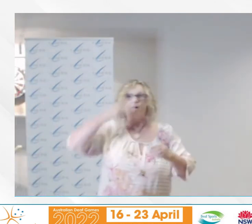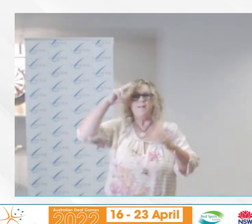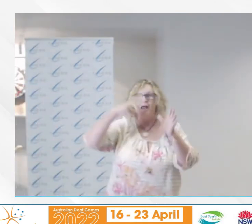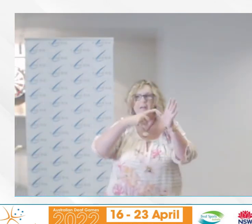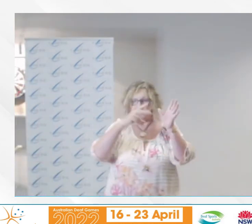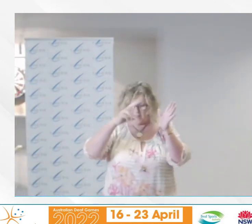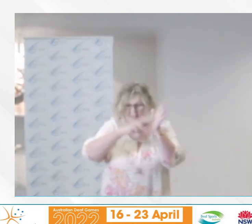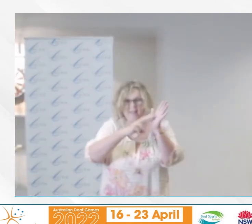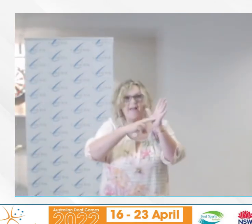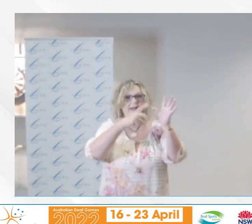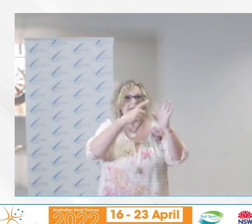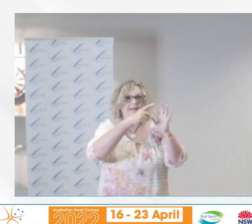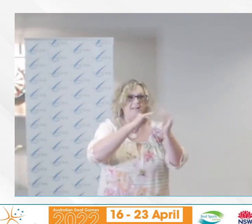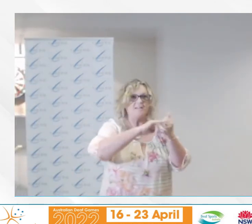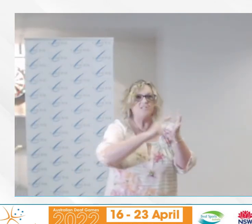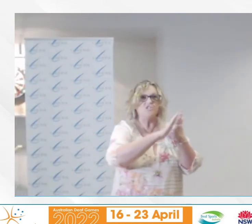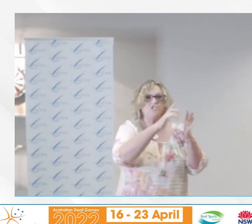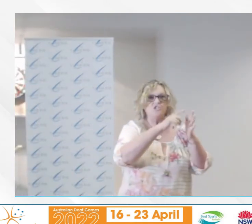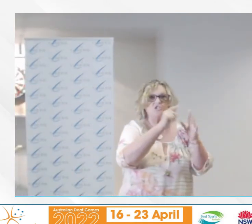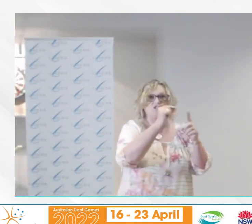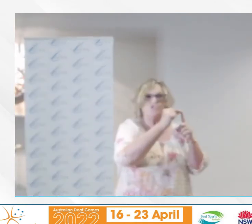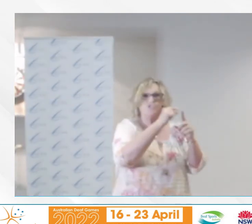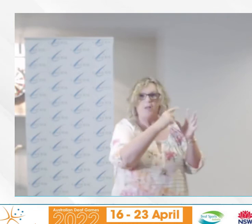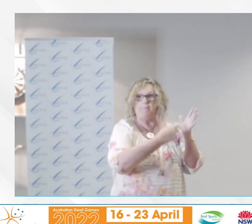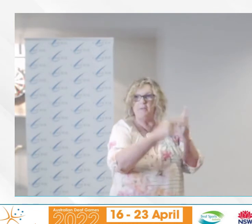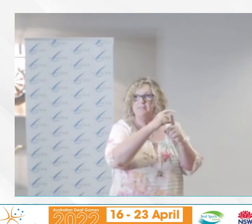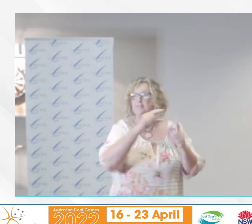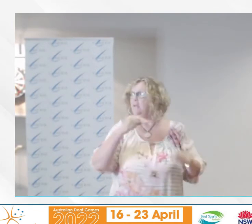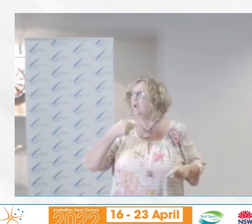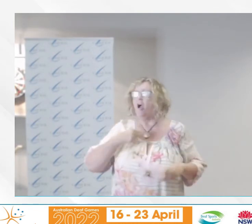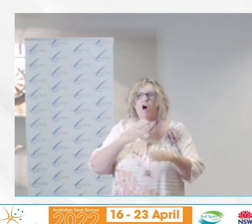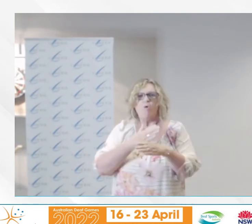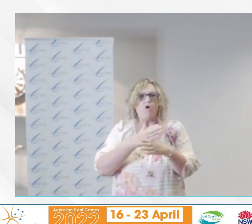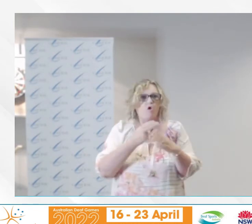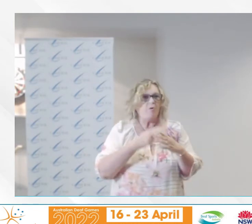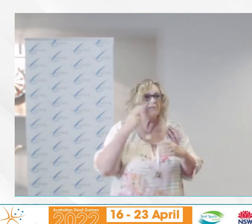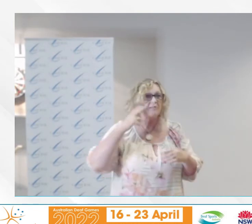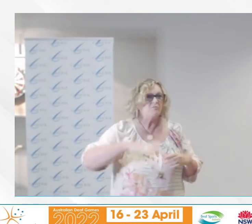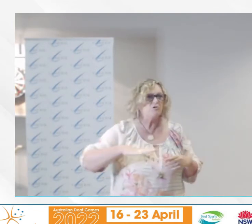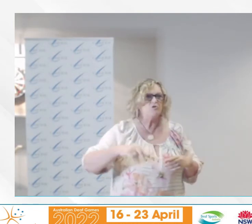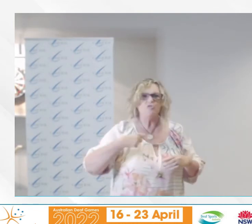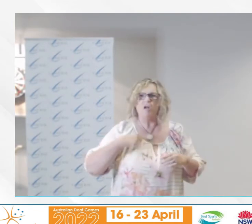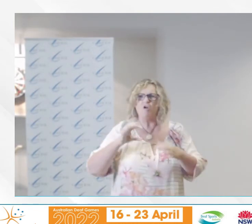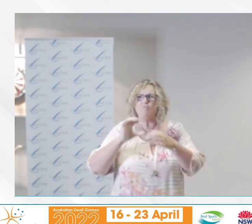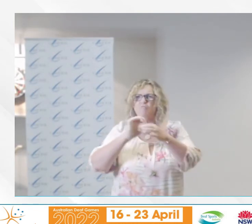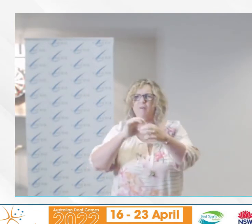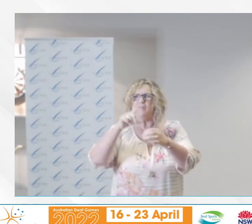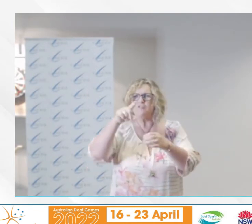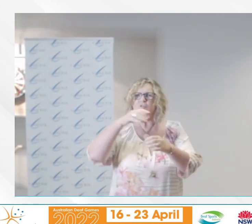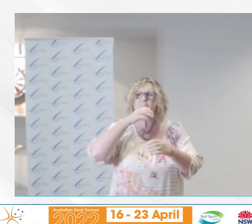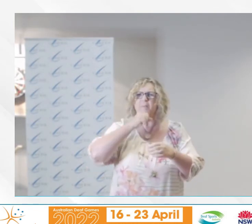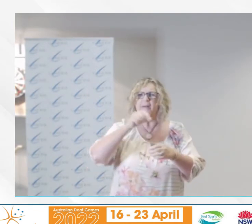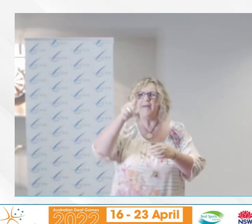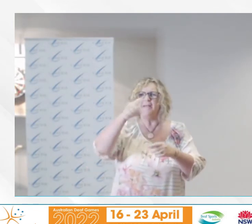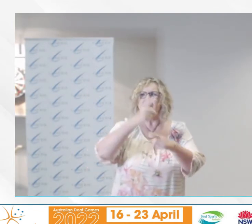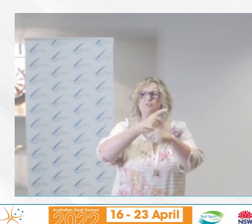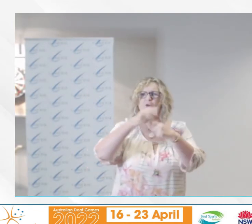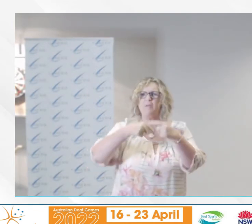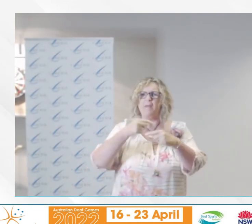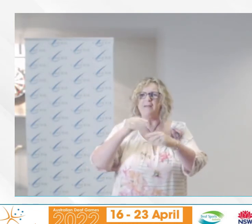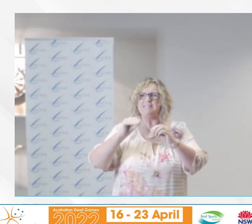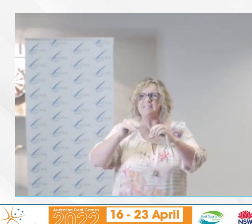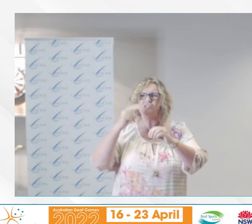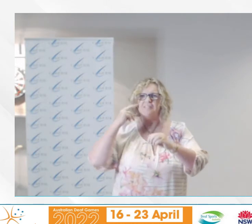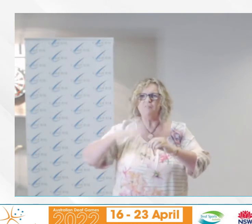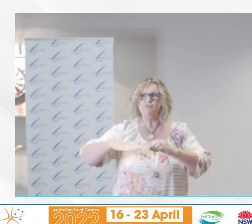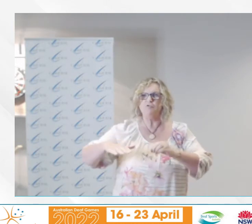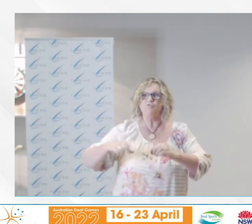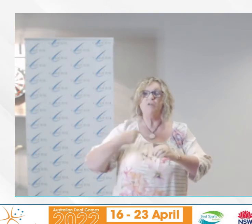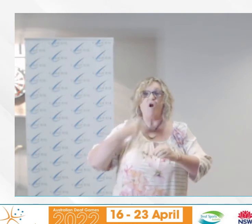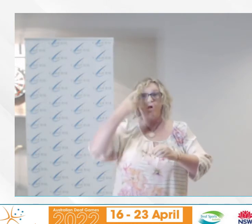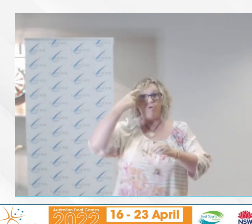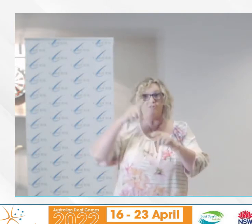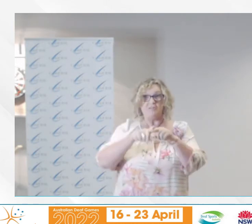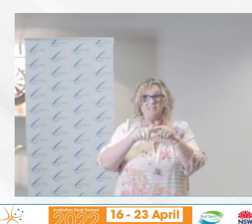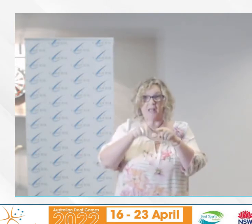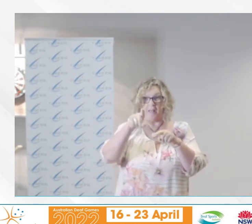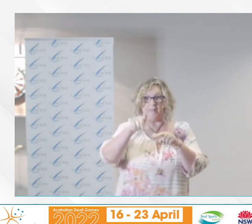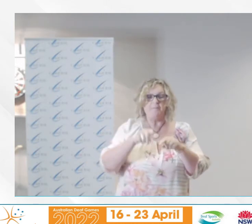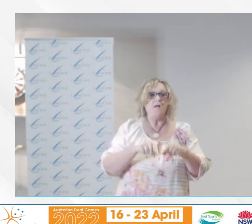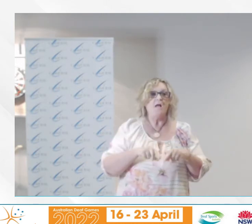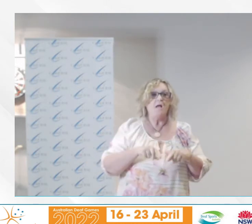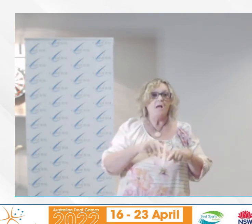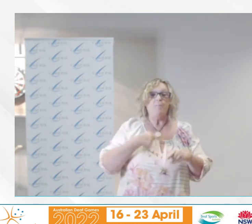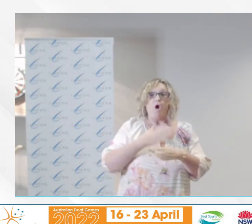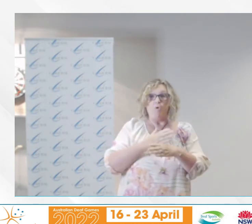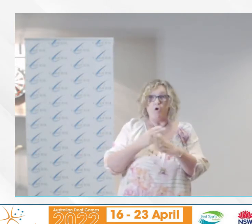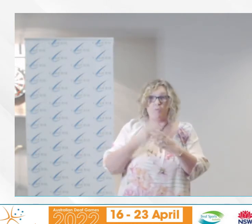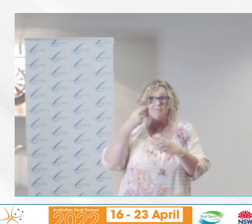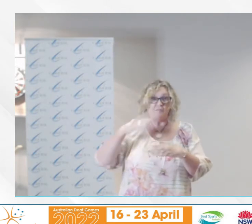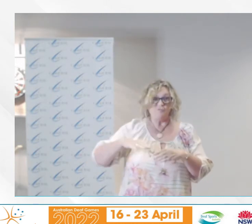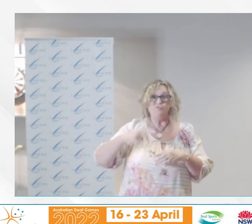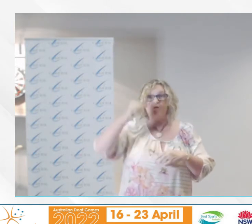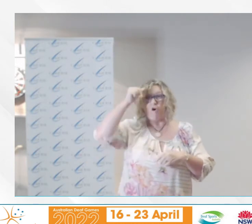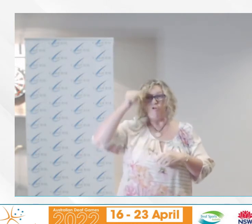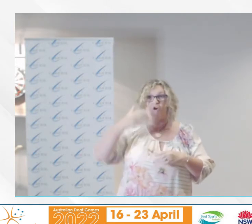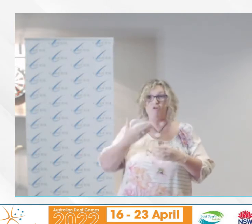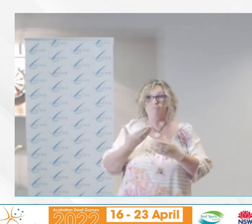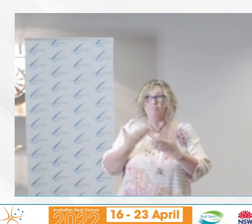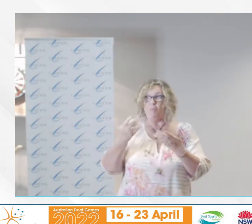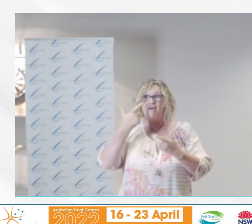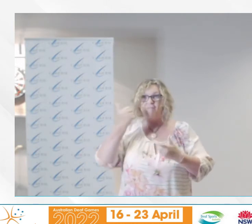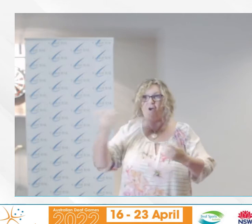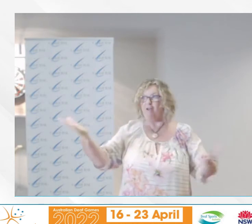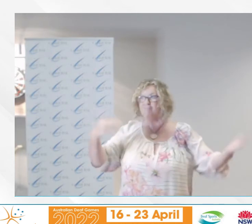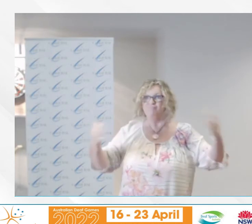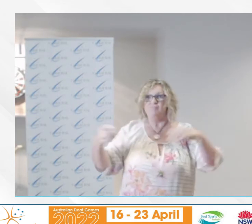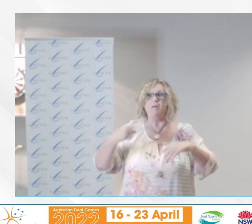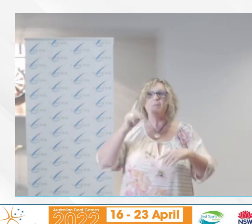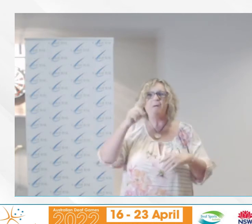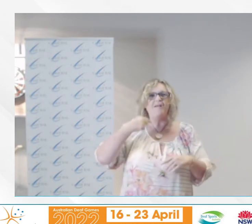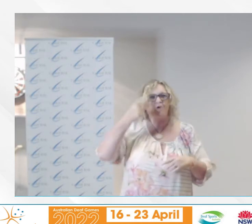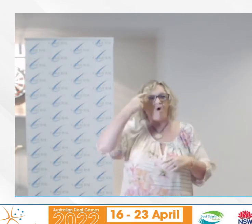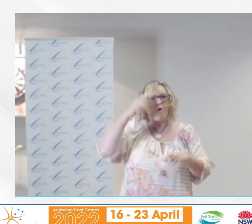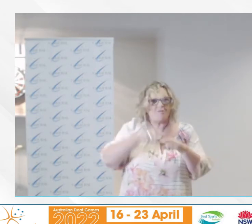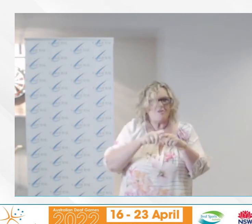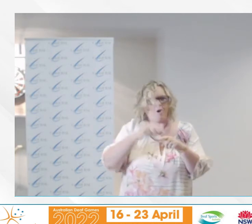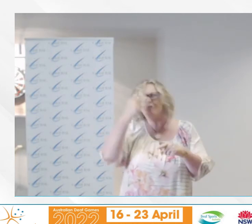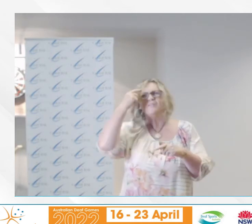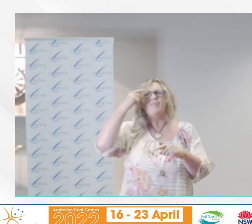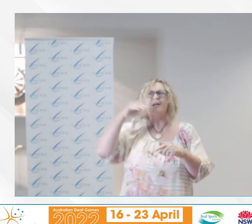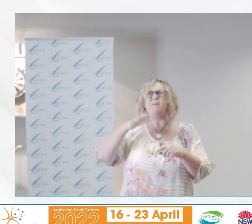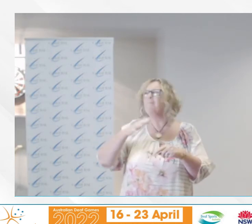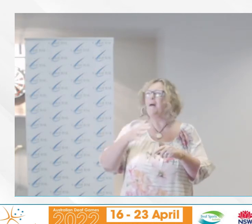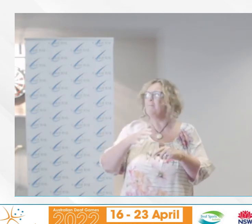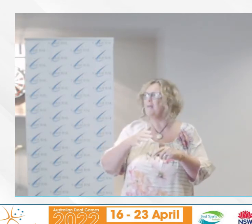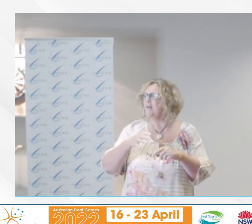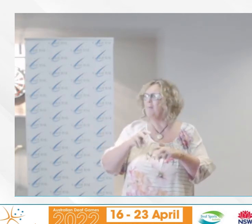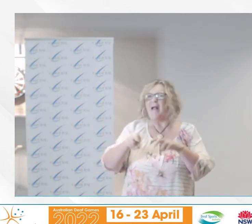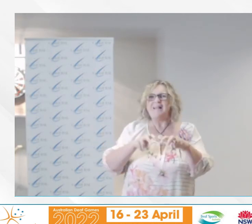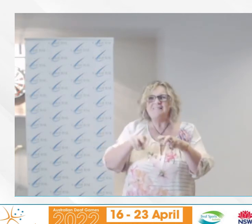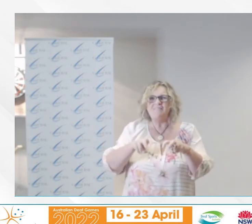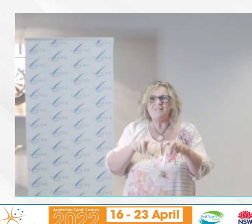hi my name is teaching auslan to children and welcoming them to that i was thinking perhaps